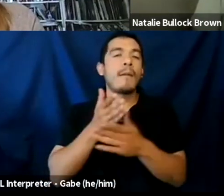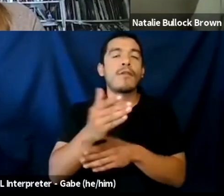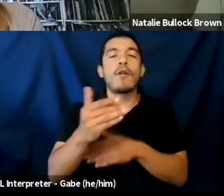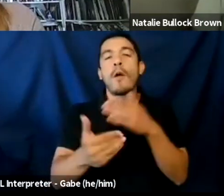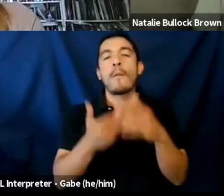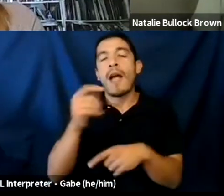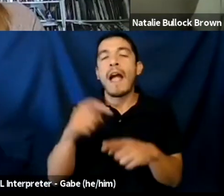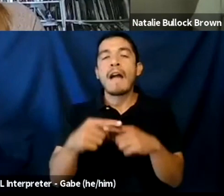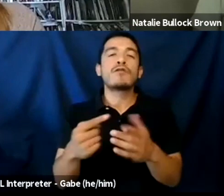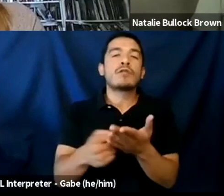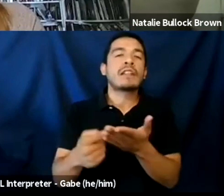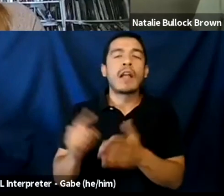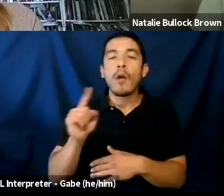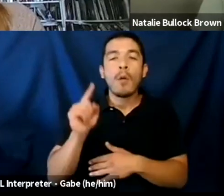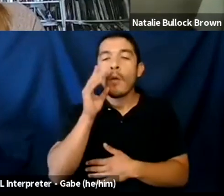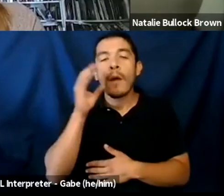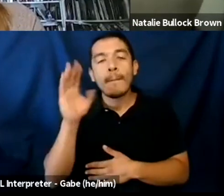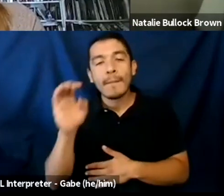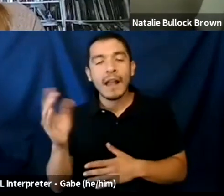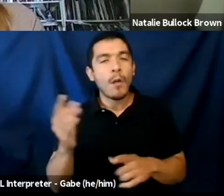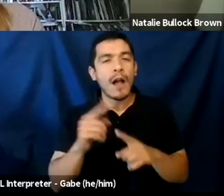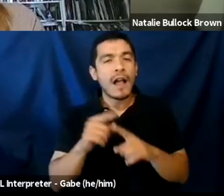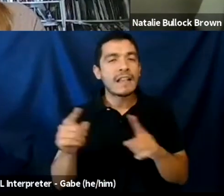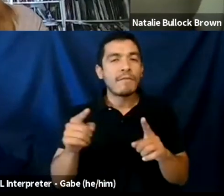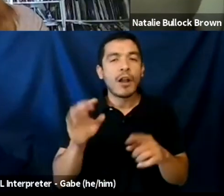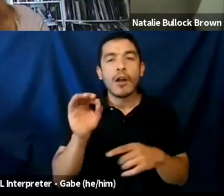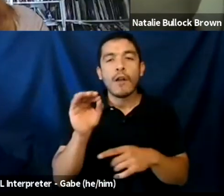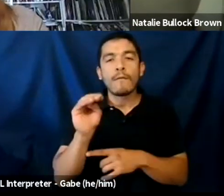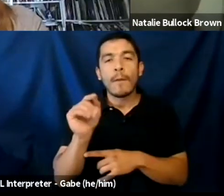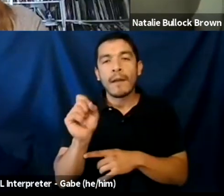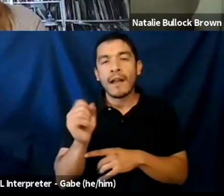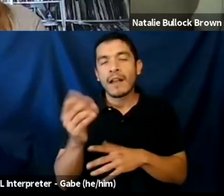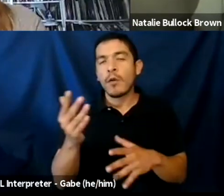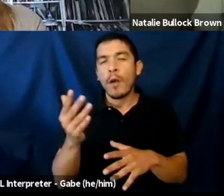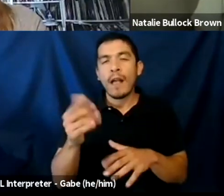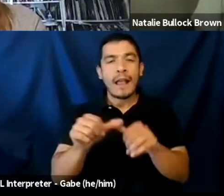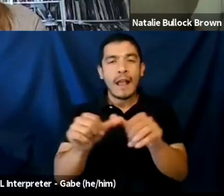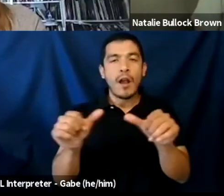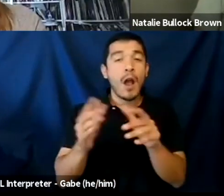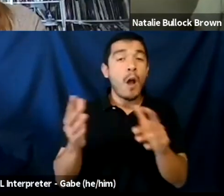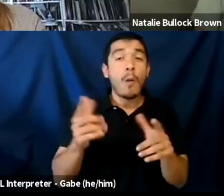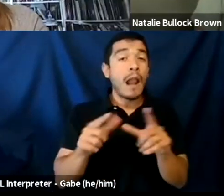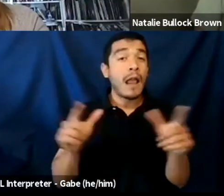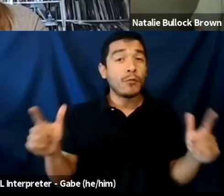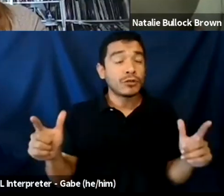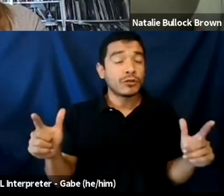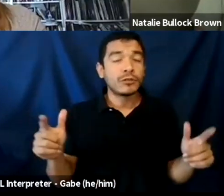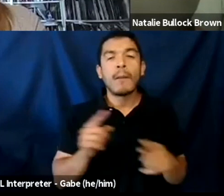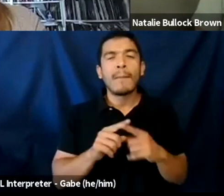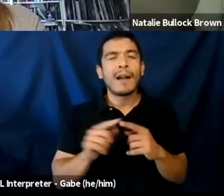where is it gonna be, what different formats, what territories, what languages. But there's all kinds of things going on in their lives.